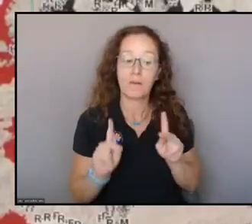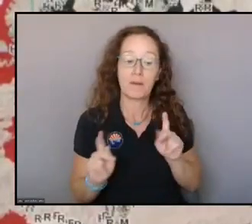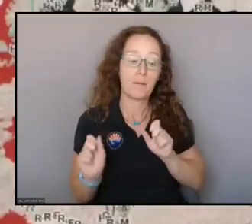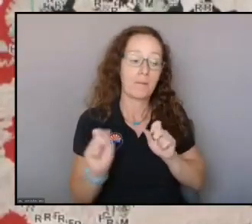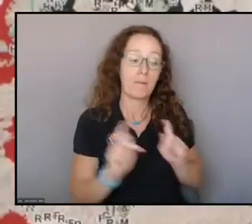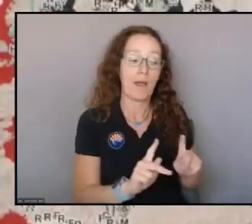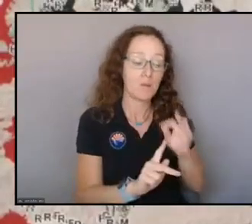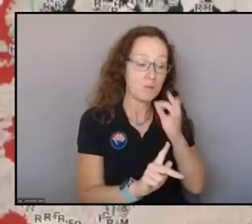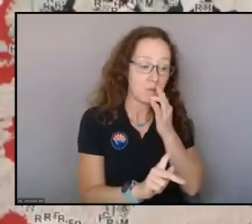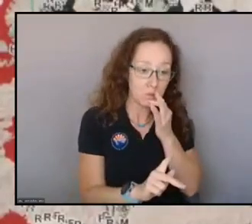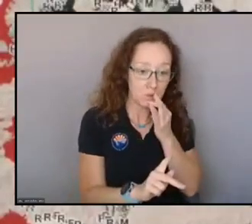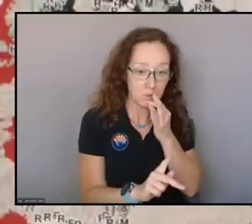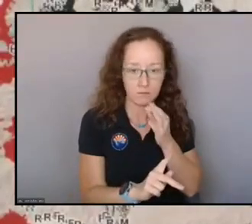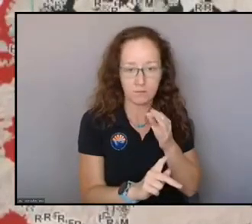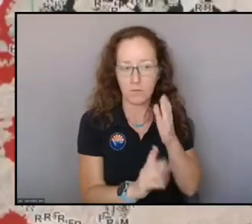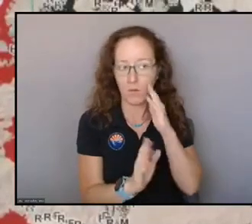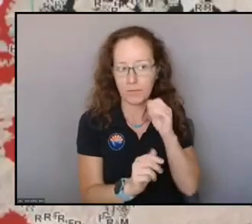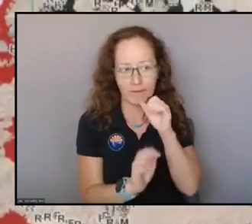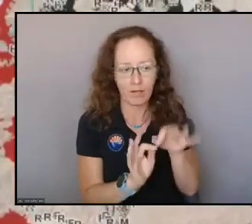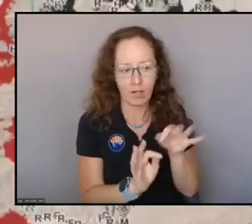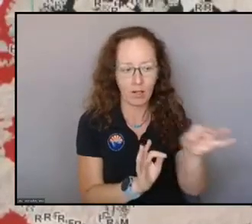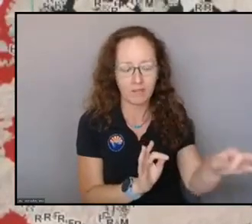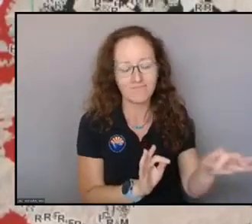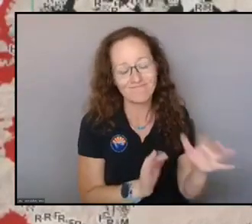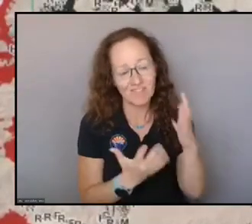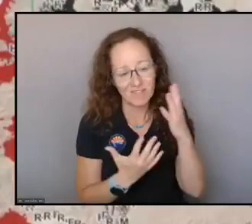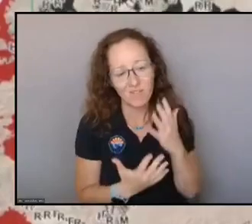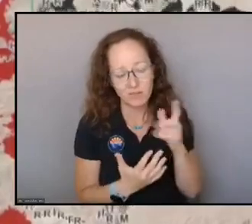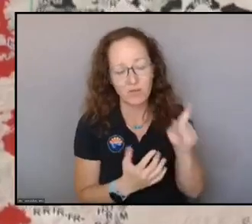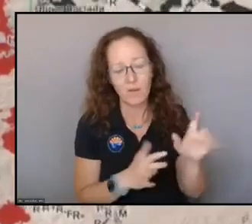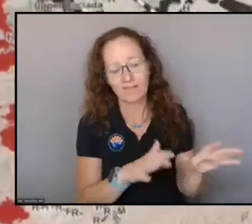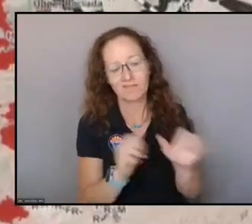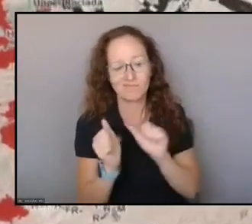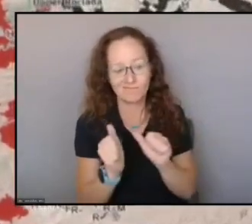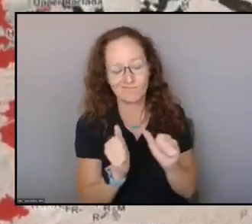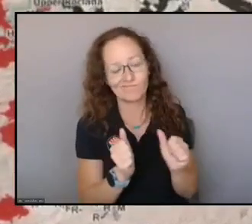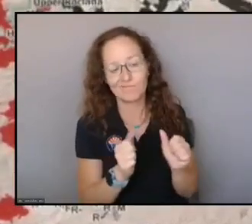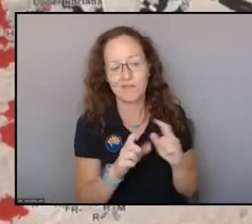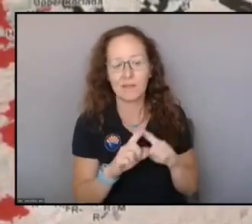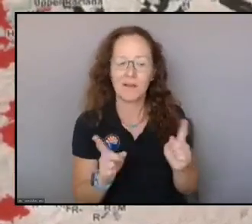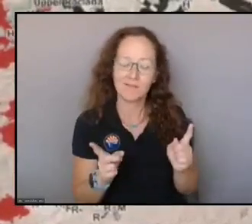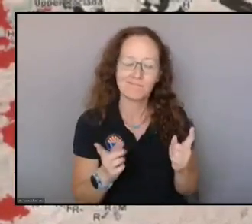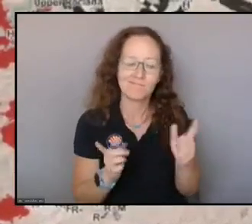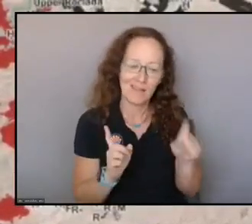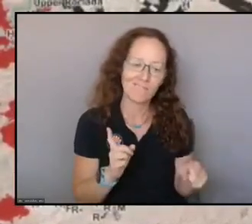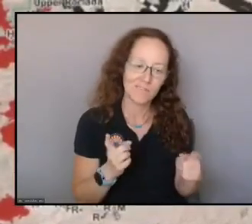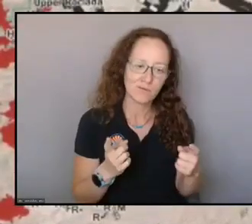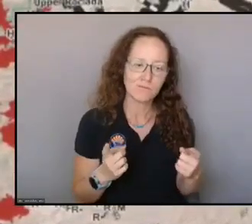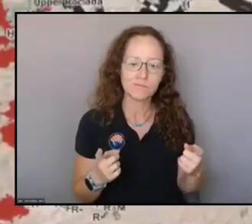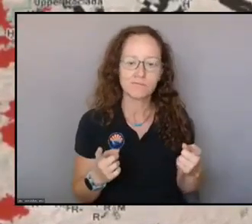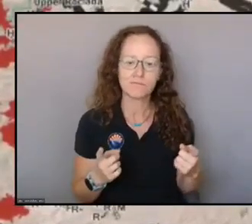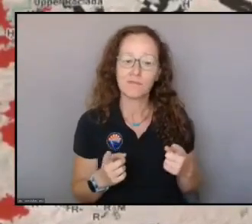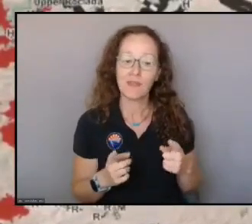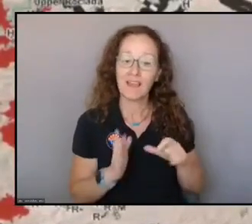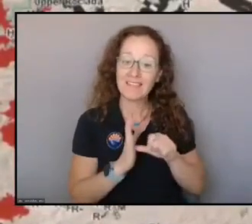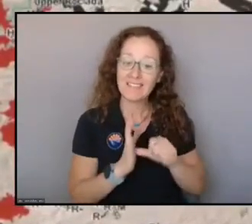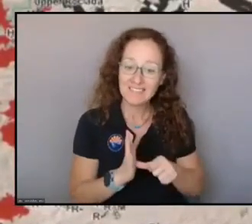THAN LATER. IT IS UNFORTUNATE WE HAD TO PULL PEOPLE BACK OUT OF THERE AGAIN.